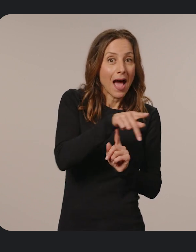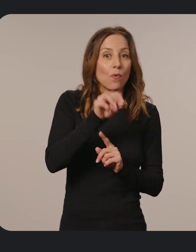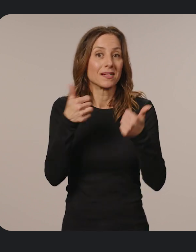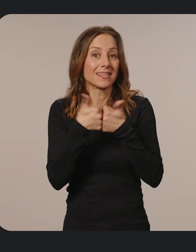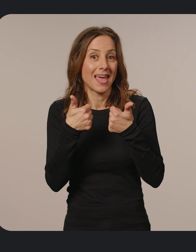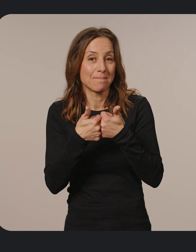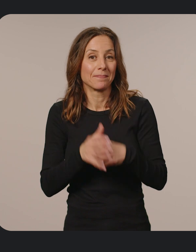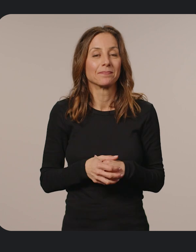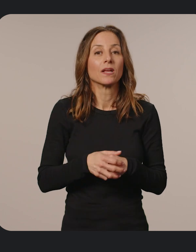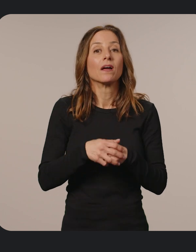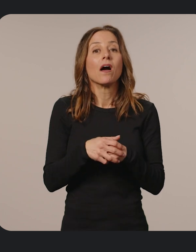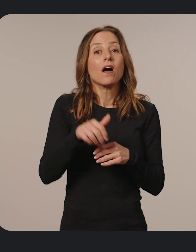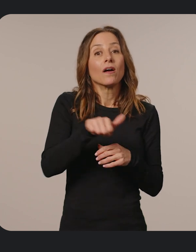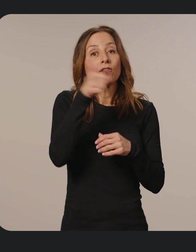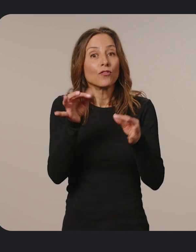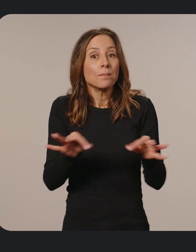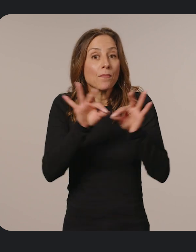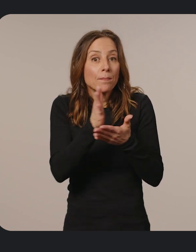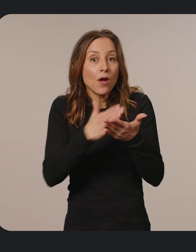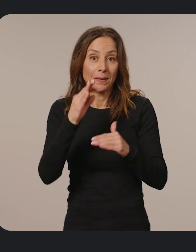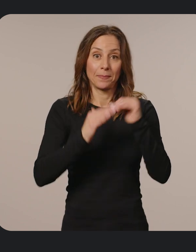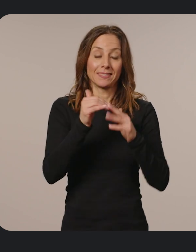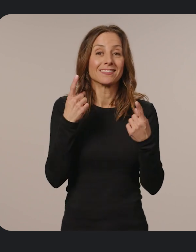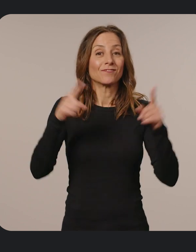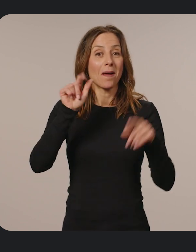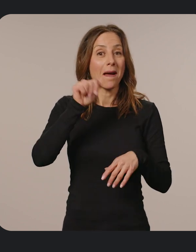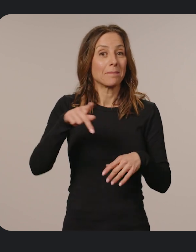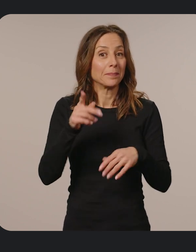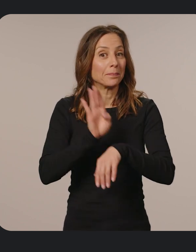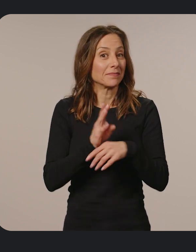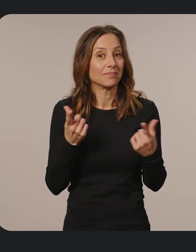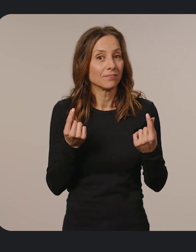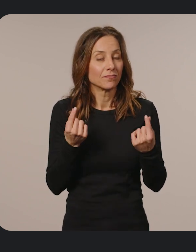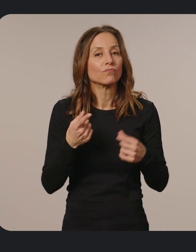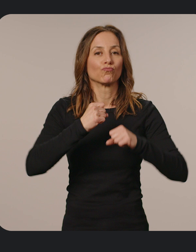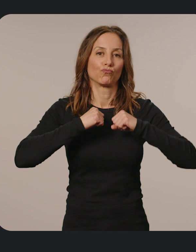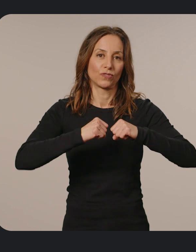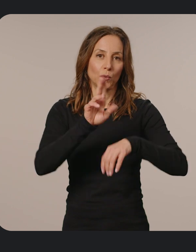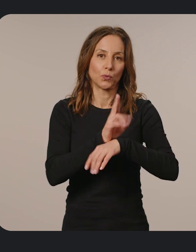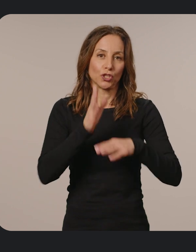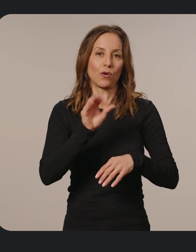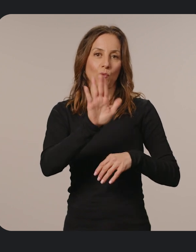or game at scale. Another important part of building a successful app business is protecting